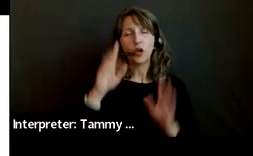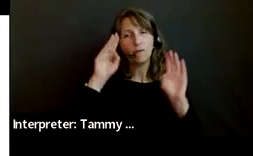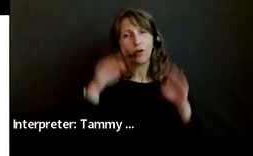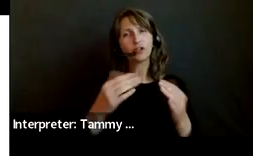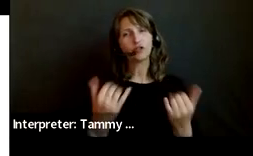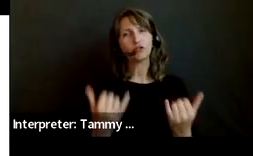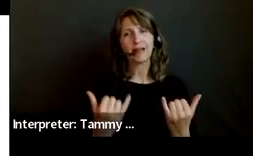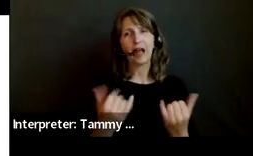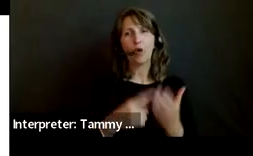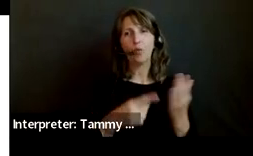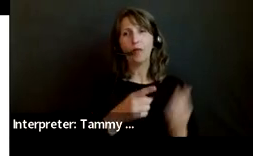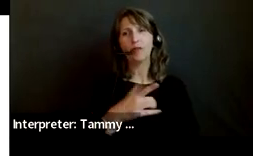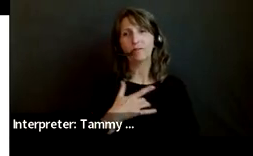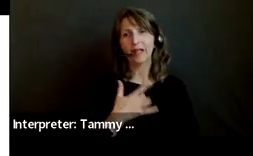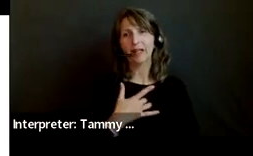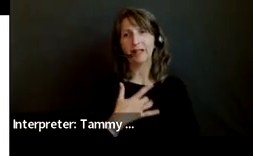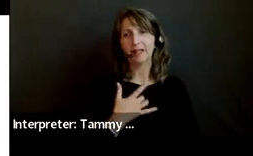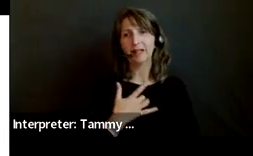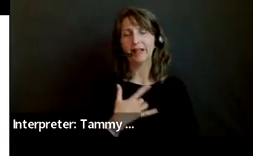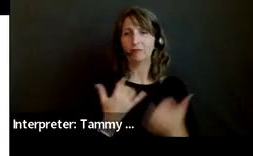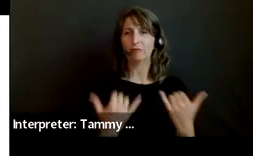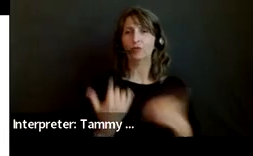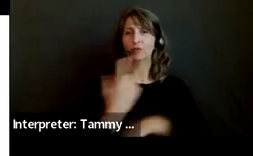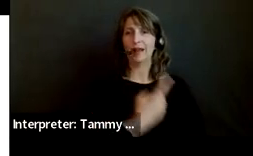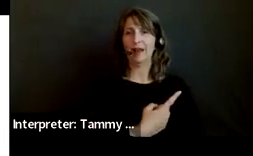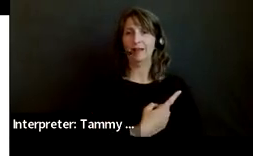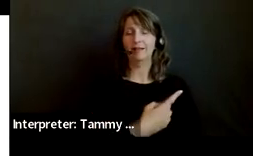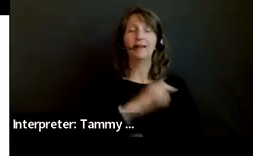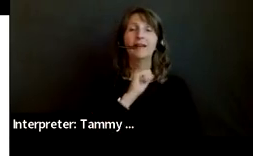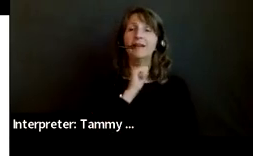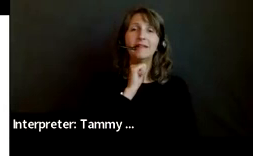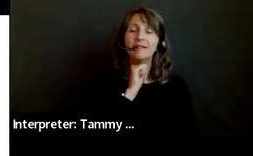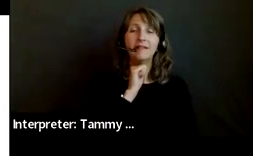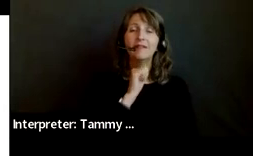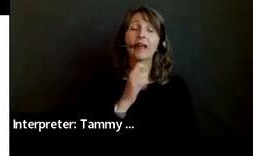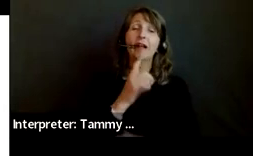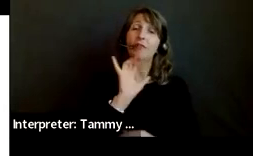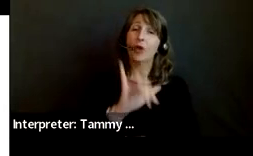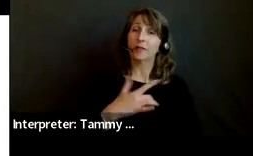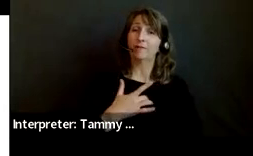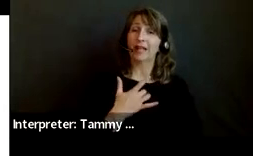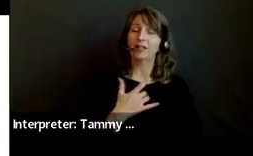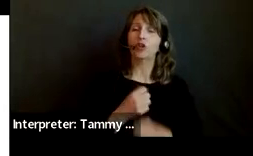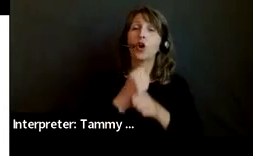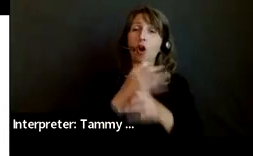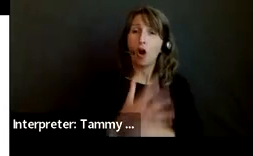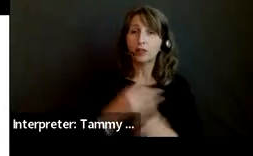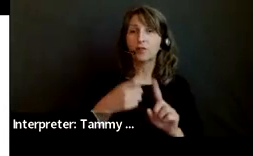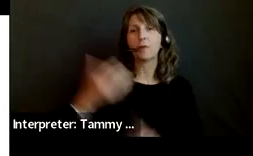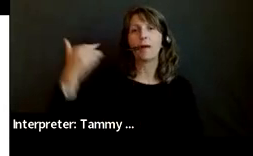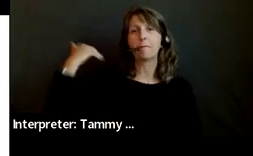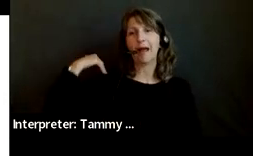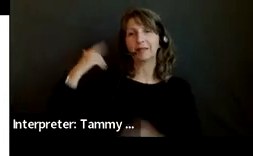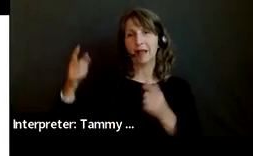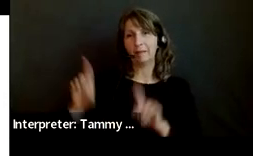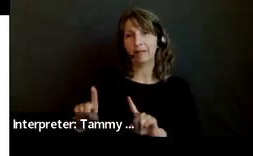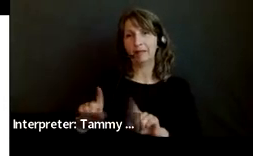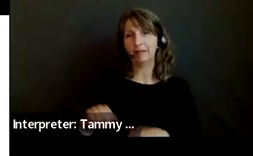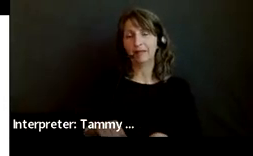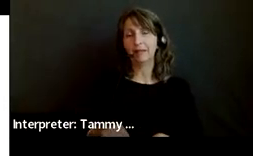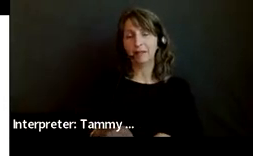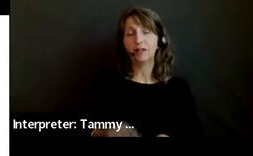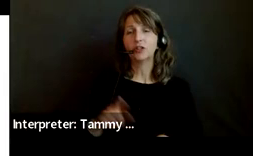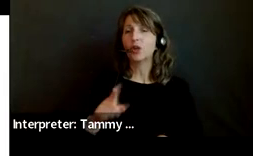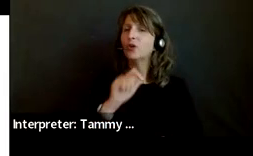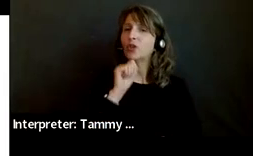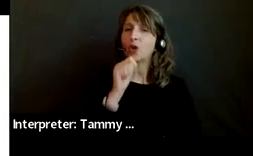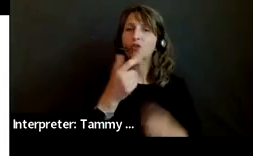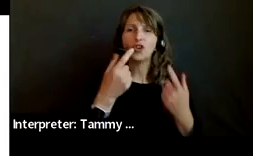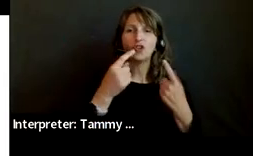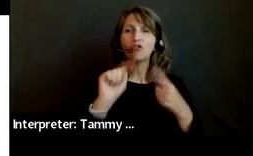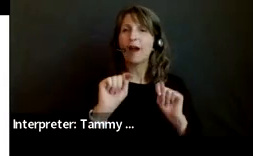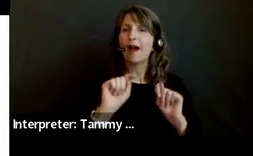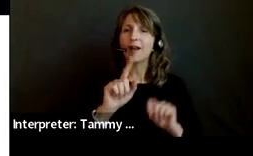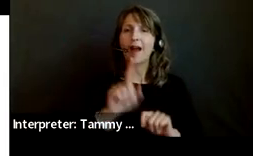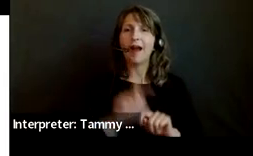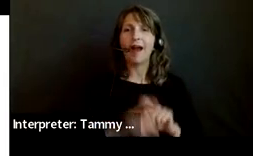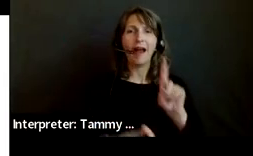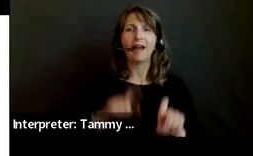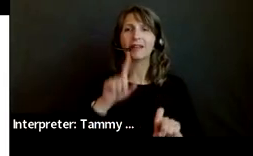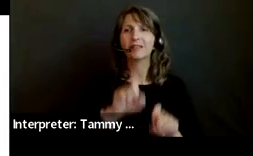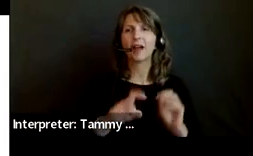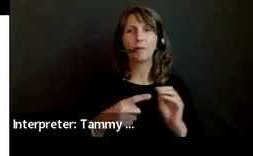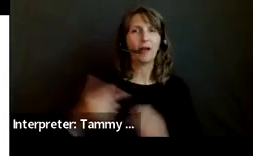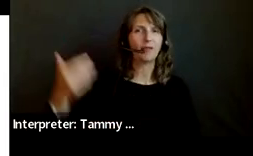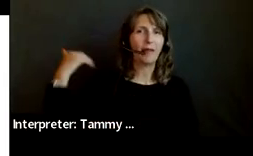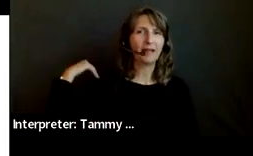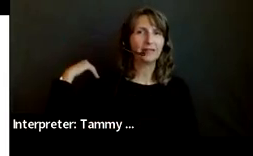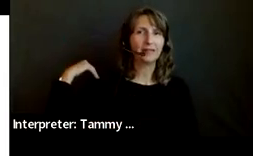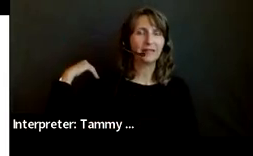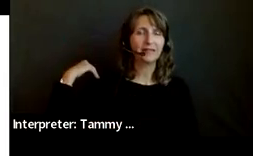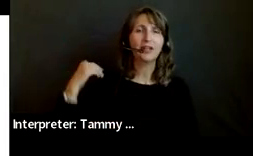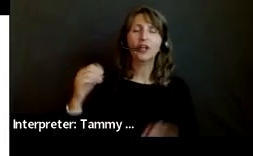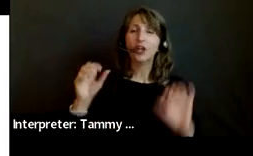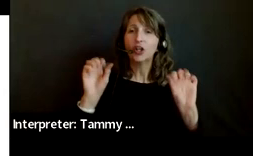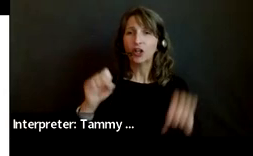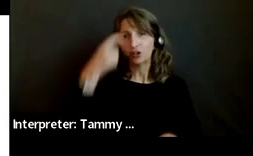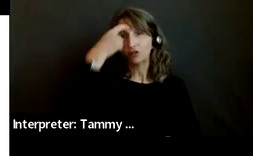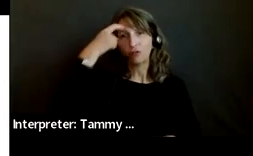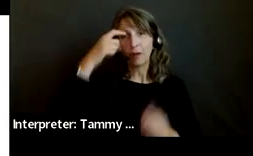The feelings and emotions that someone is feeling today that have been caused by this event in the past. That's kind of your rule of thumb for making sure that you're not dipping into any sort of questioning that may cause someone to be retraumatized.